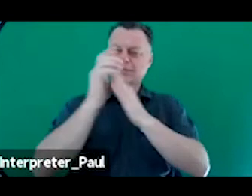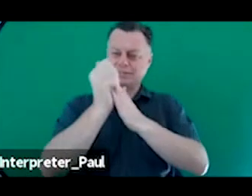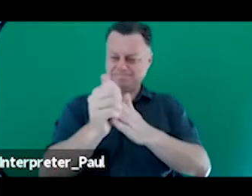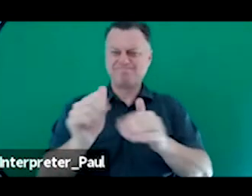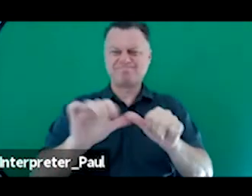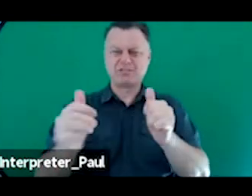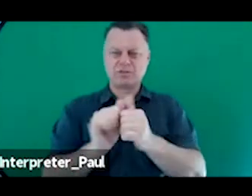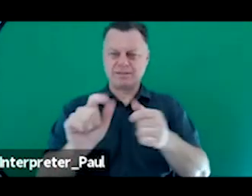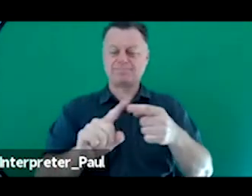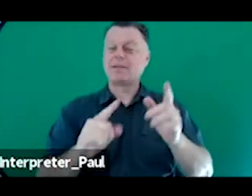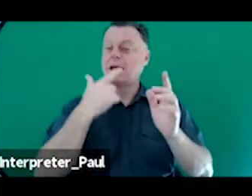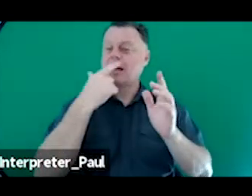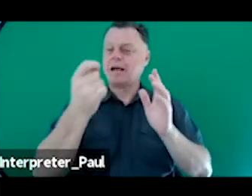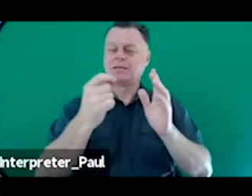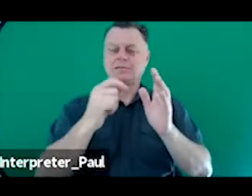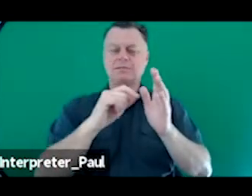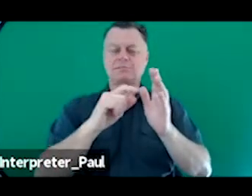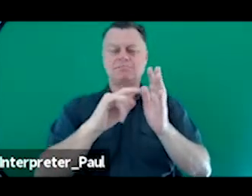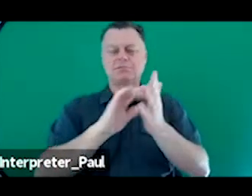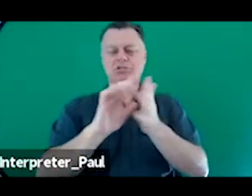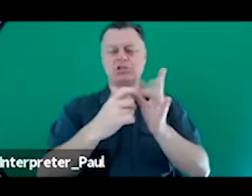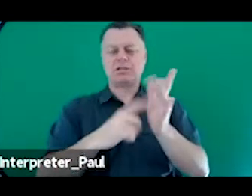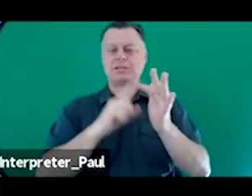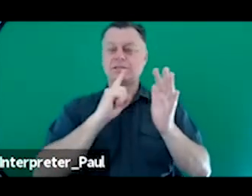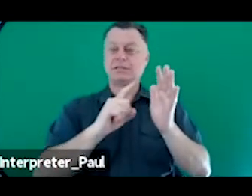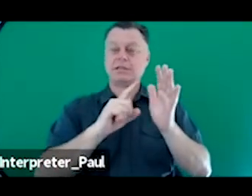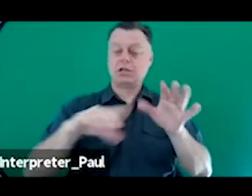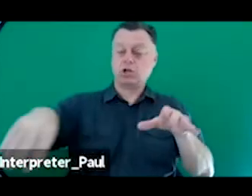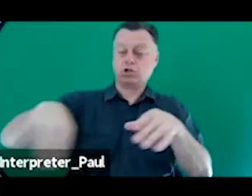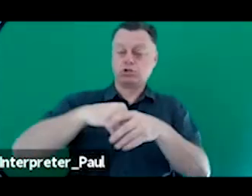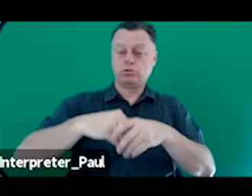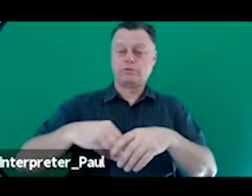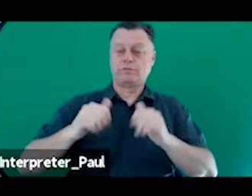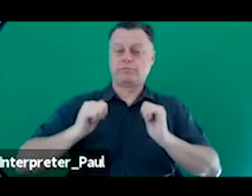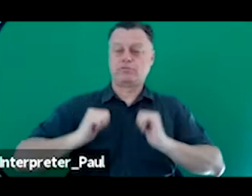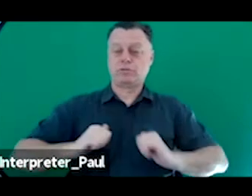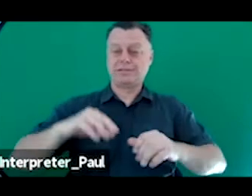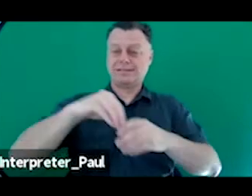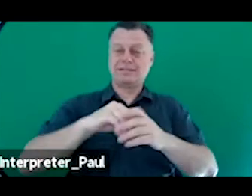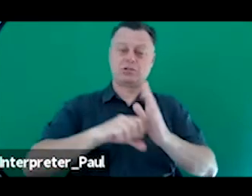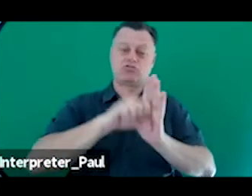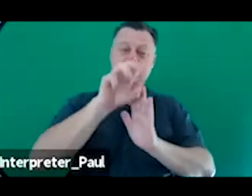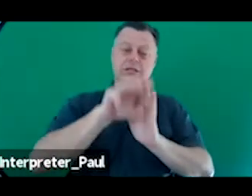to enshrine inclusive practices in curriculum and assessment policy." A good request. Sharon says,